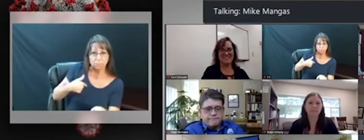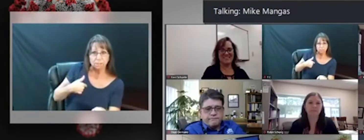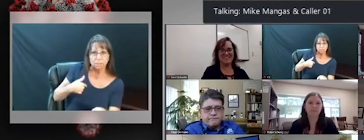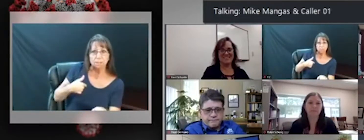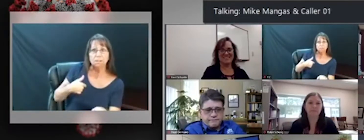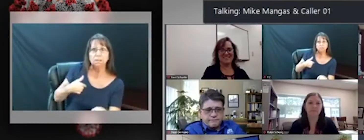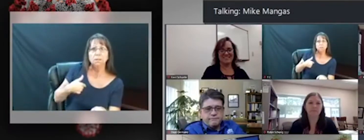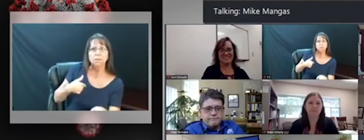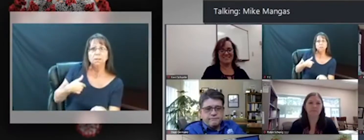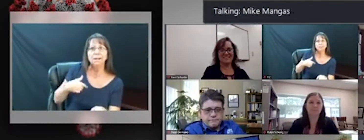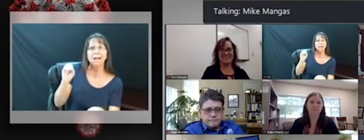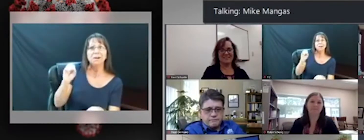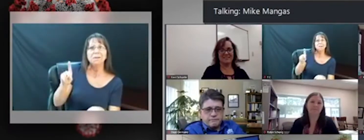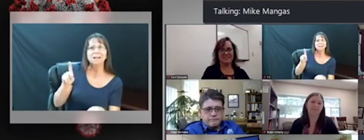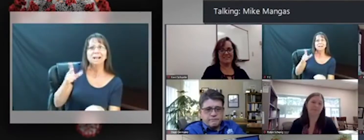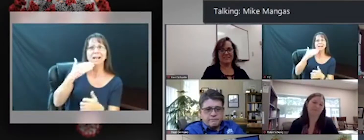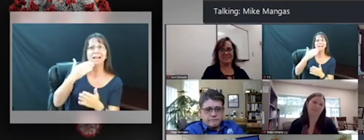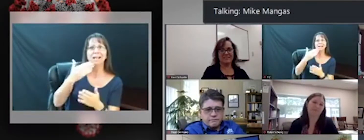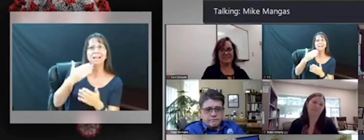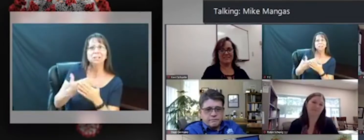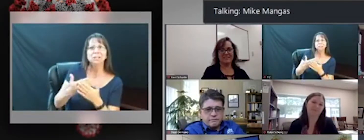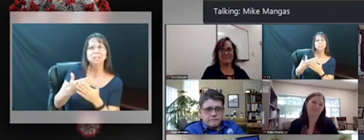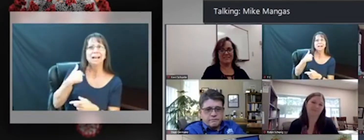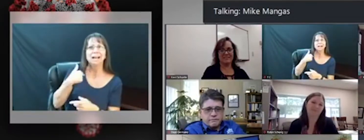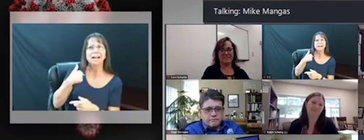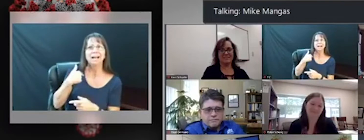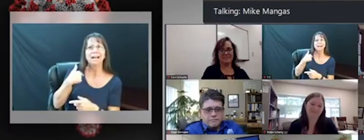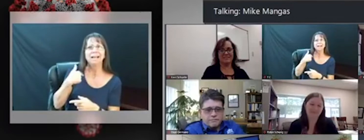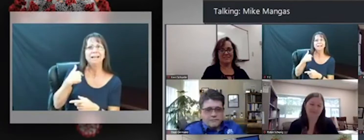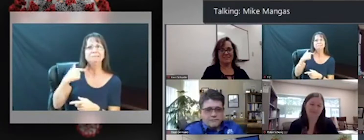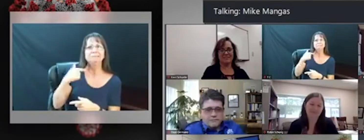OK good. I was having trouble with my microphone again. I'm screaming into the microphone and